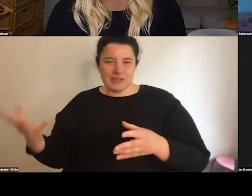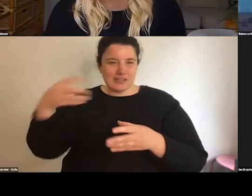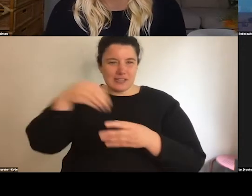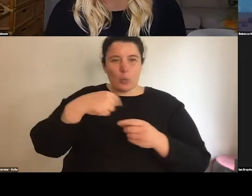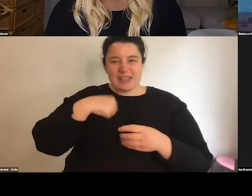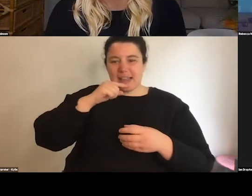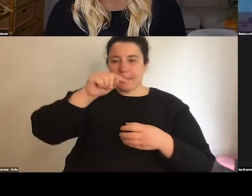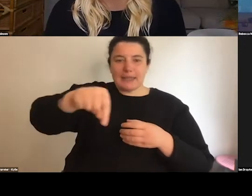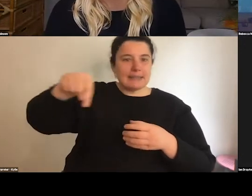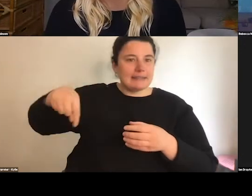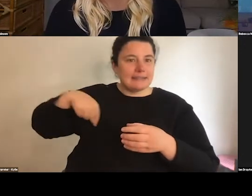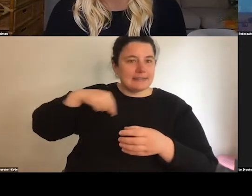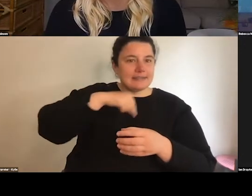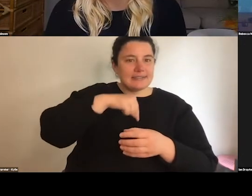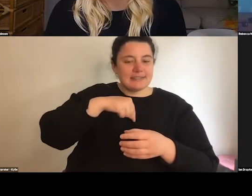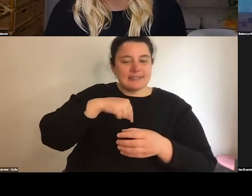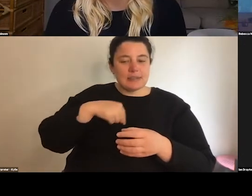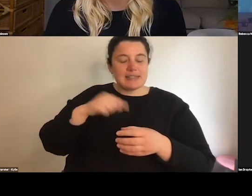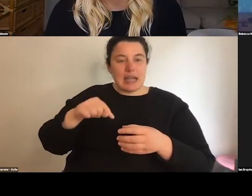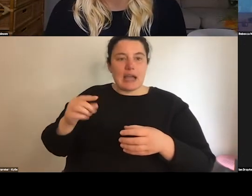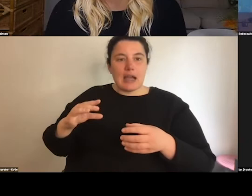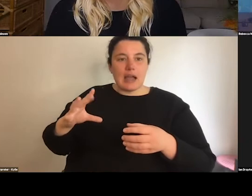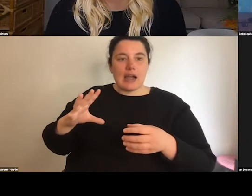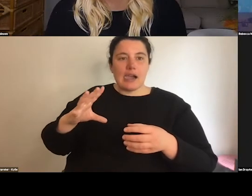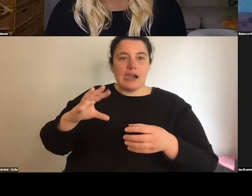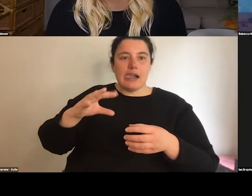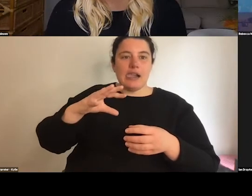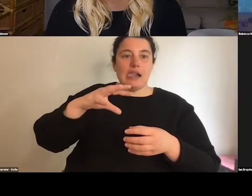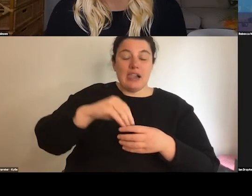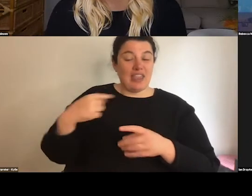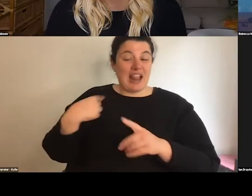We're chipping away and only recently, quite literally in the last 12 months,